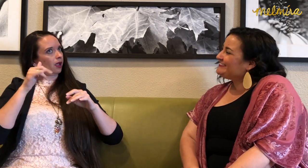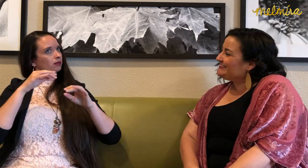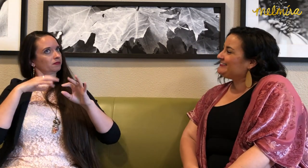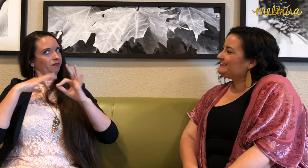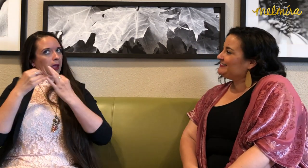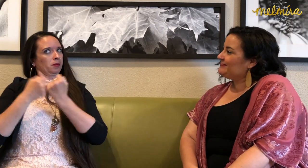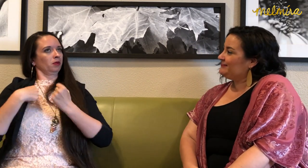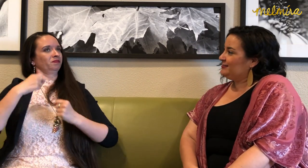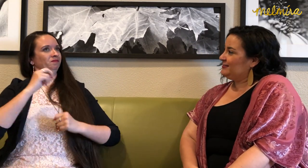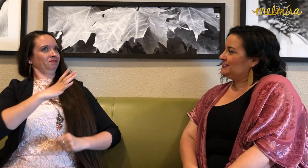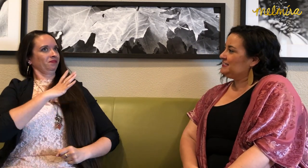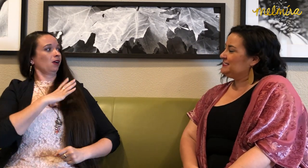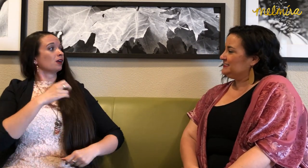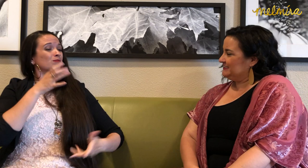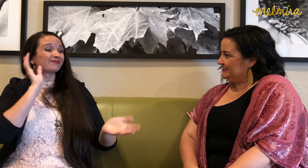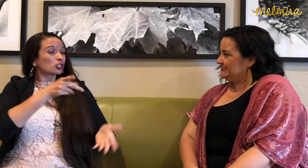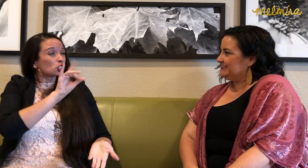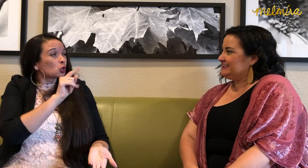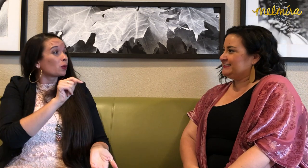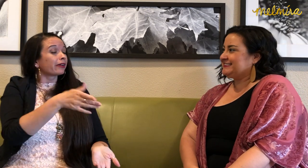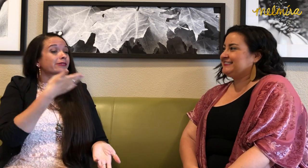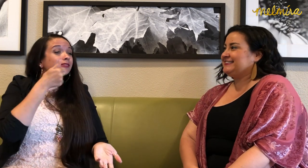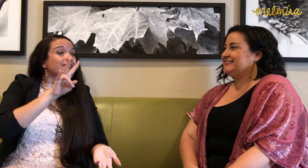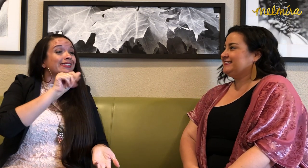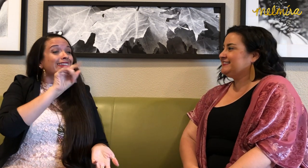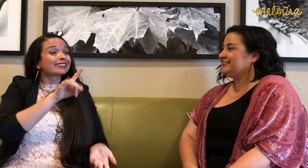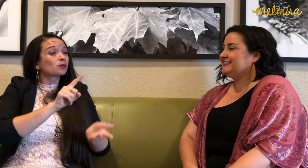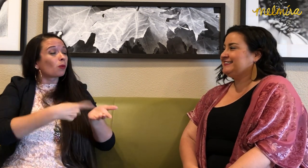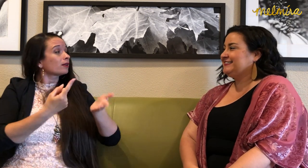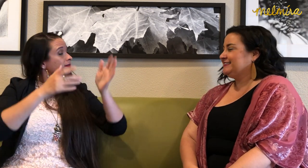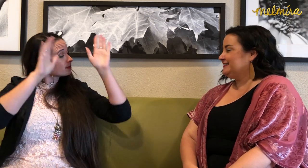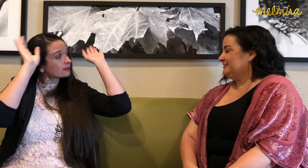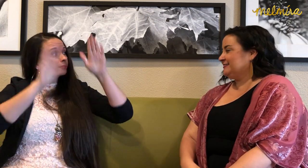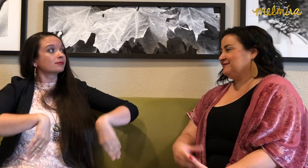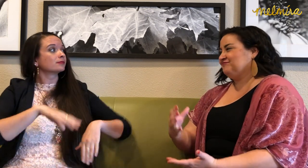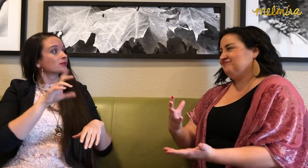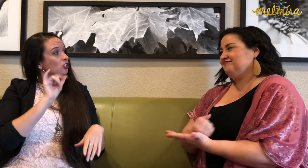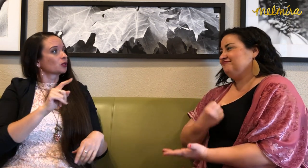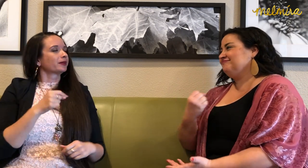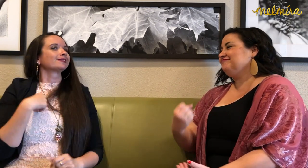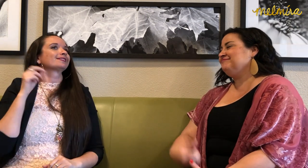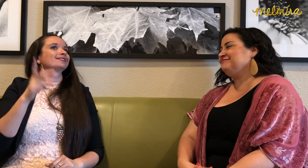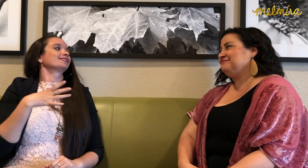With my family's support, I was ok with it. My mom told me to just do it, being 17-18 happens once, so just do it.